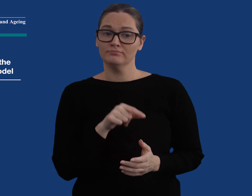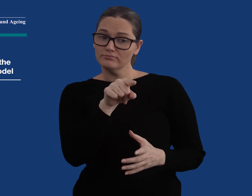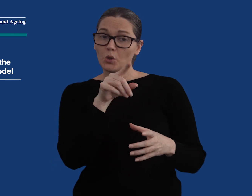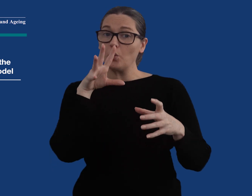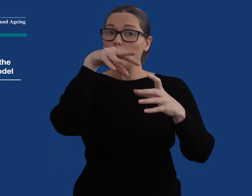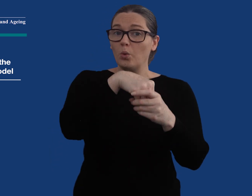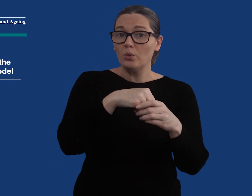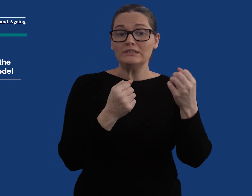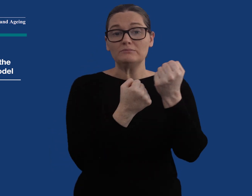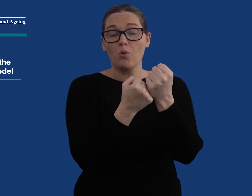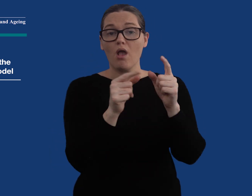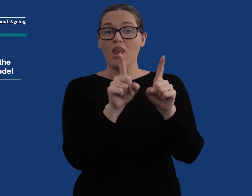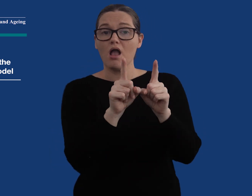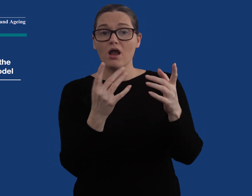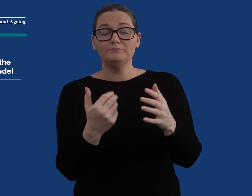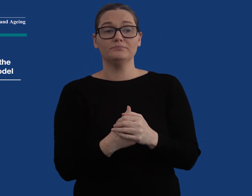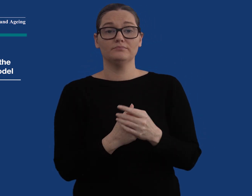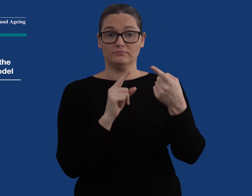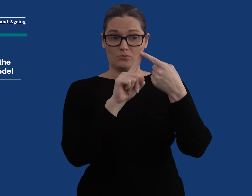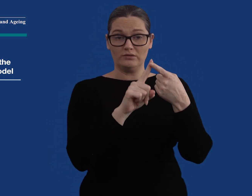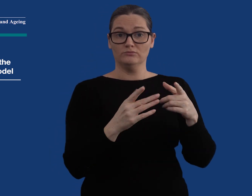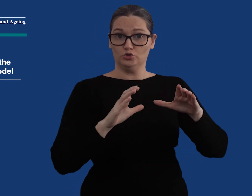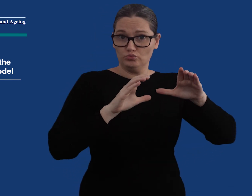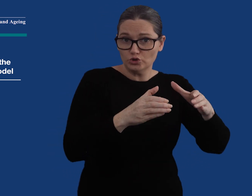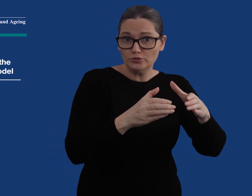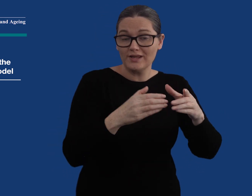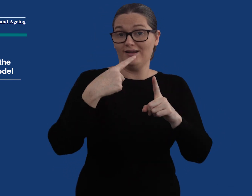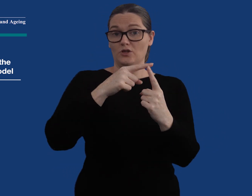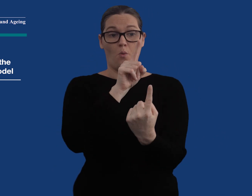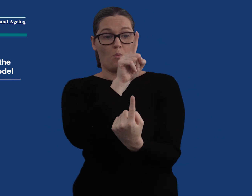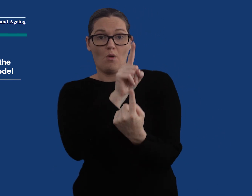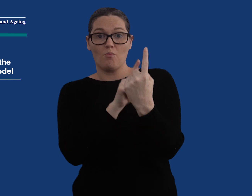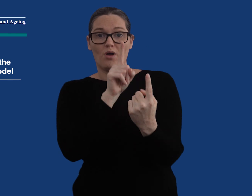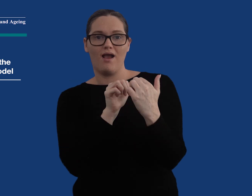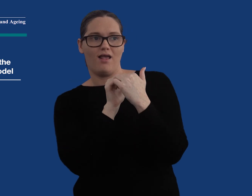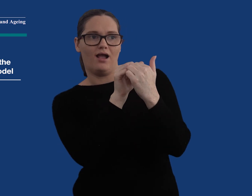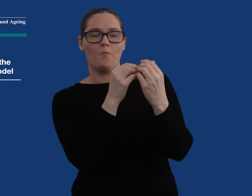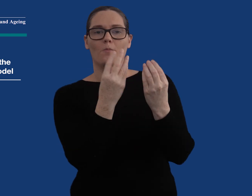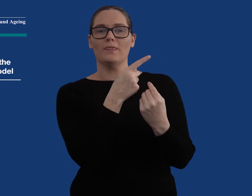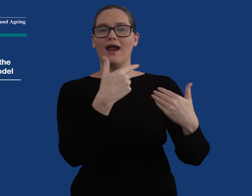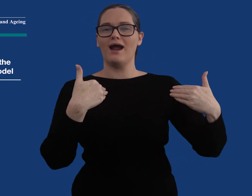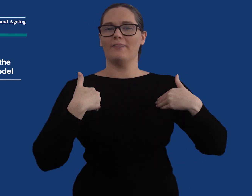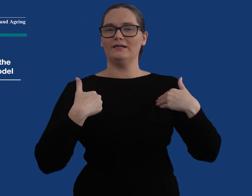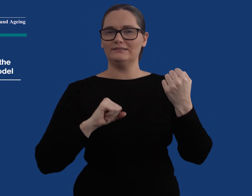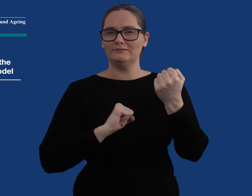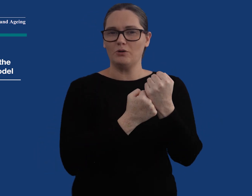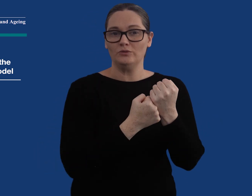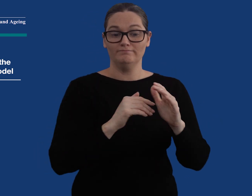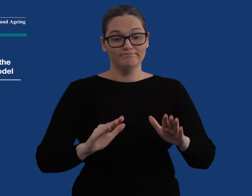This includes things like: o Group and one-on-one allied health.